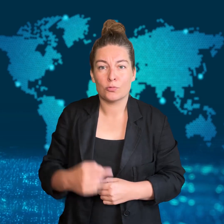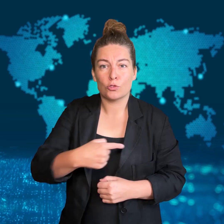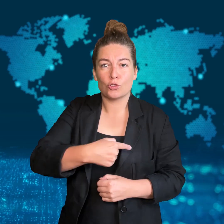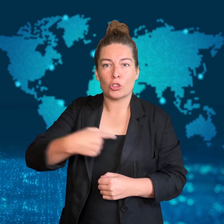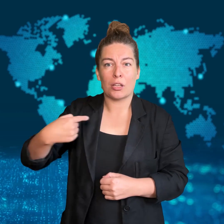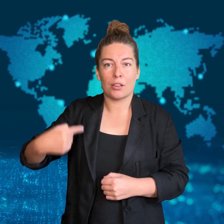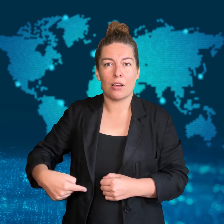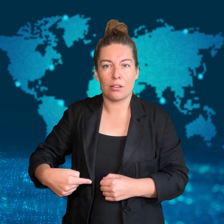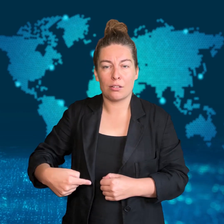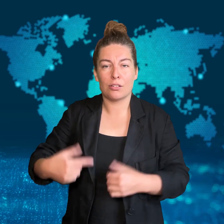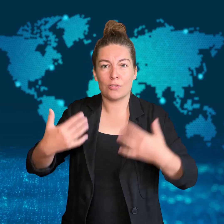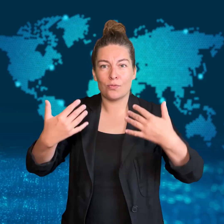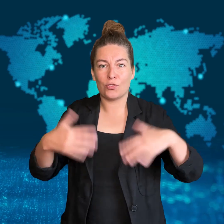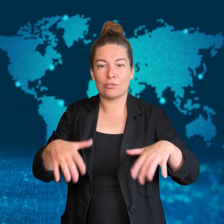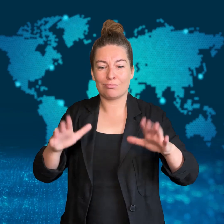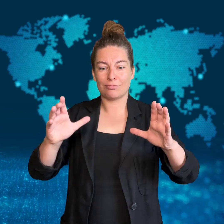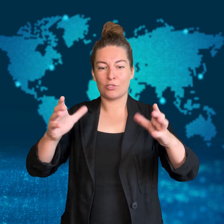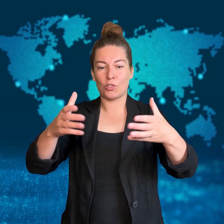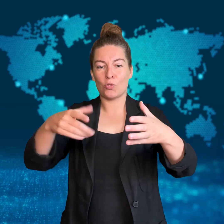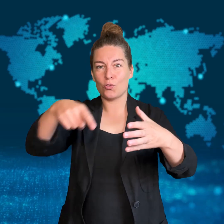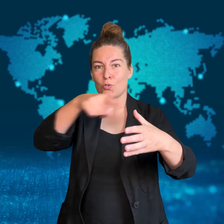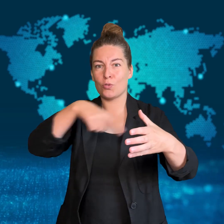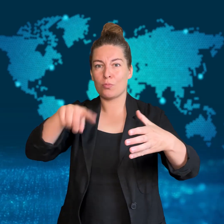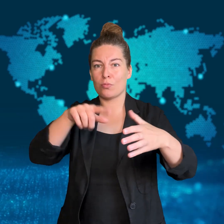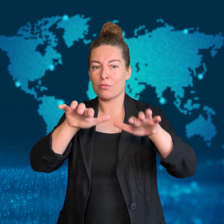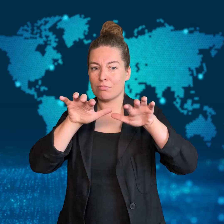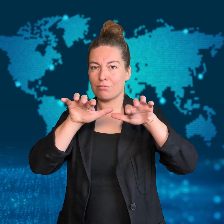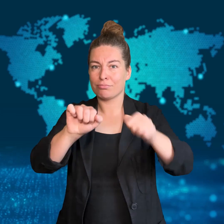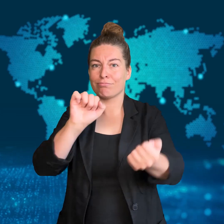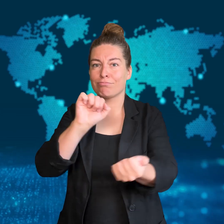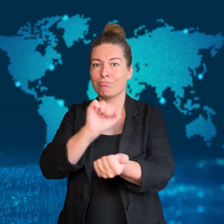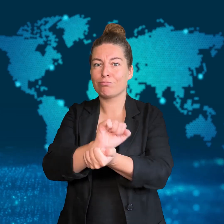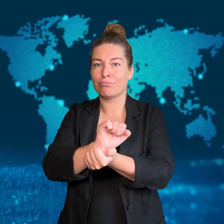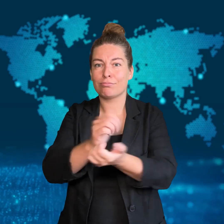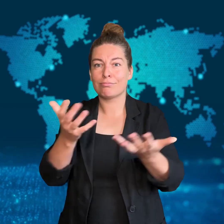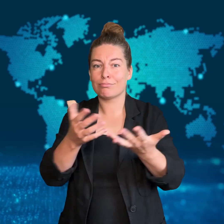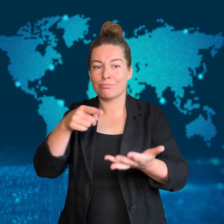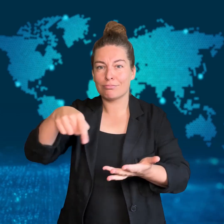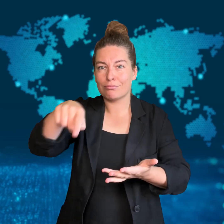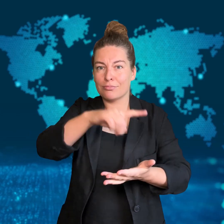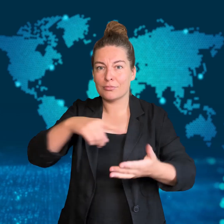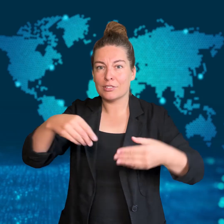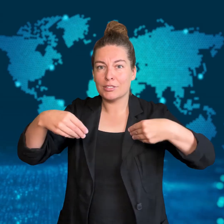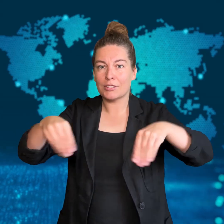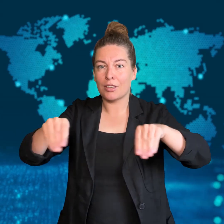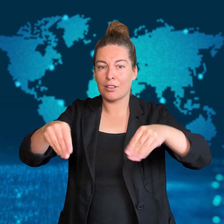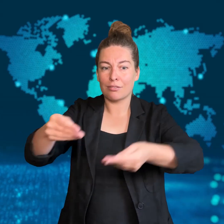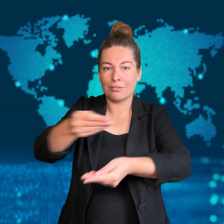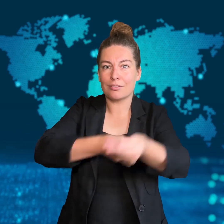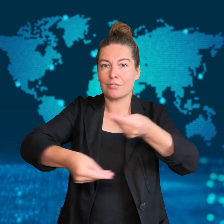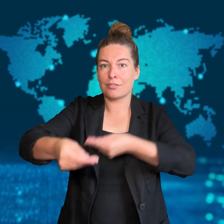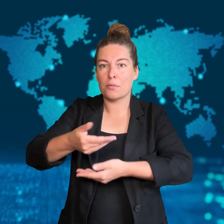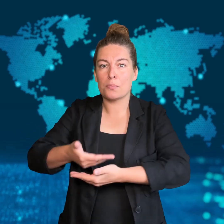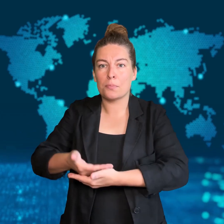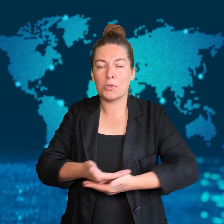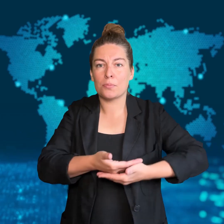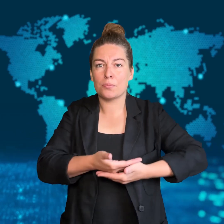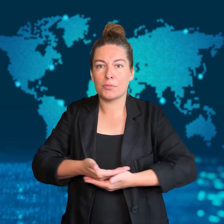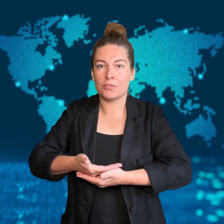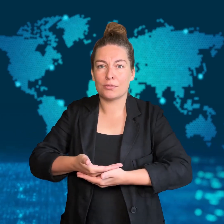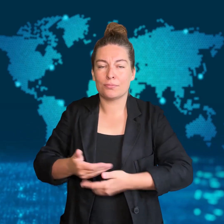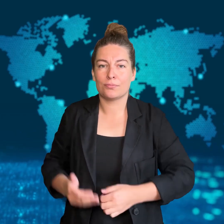Arrests in baby trafficking ring